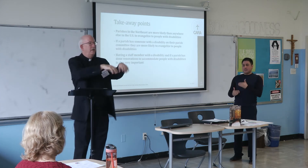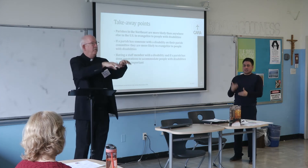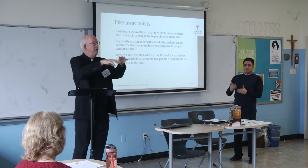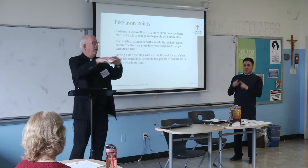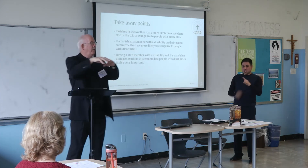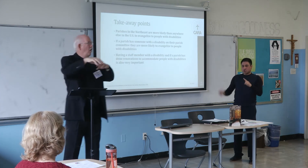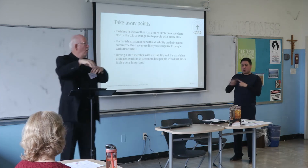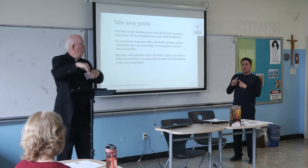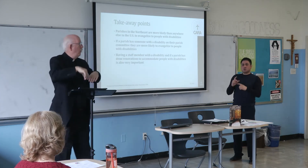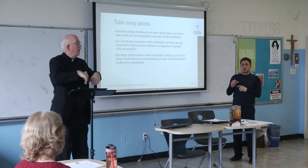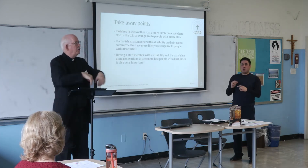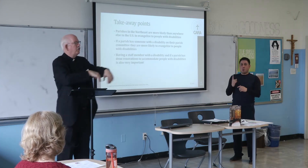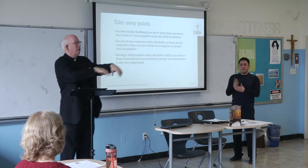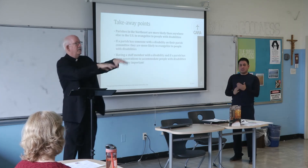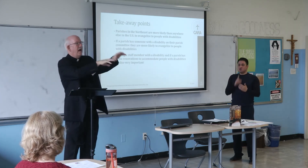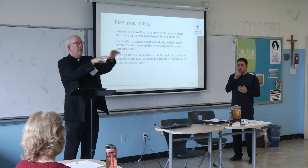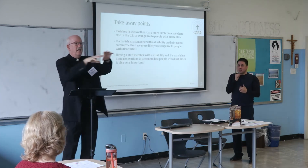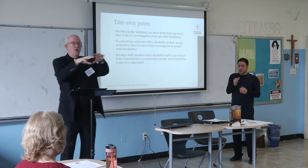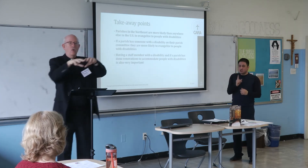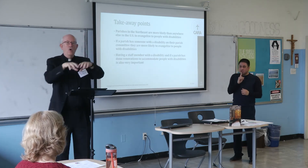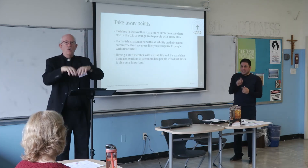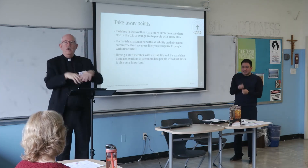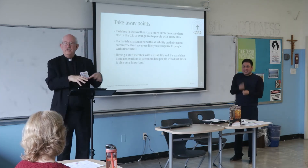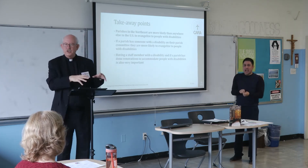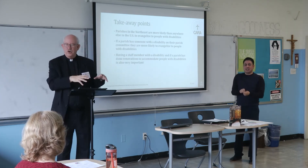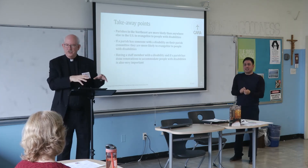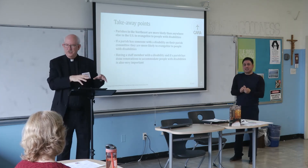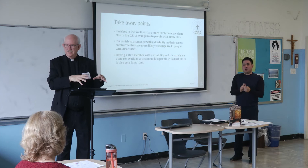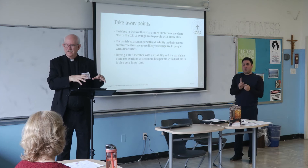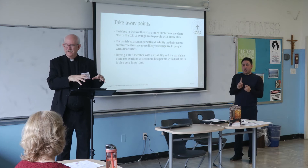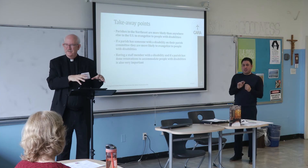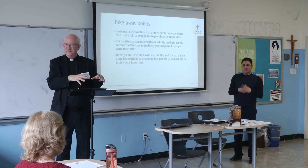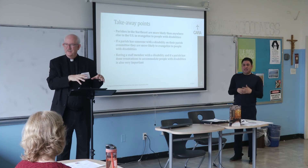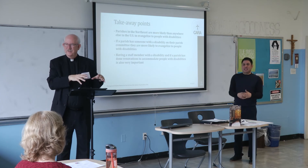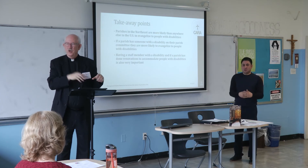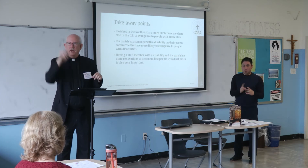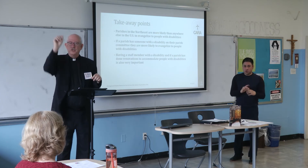of these pieces we're not sure exactly, you know, where it starts, you know, we could